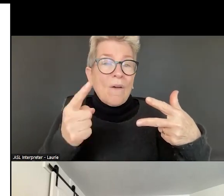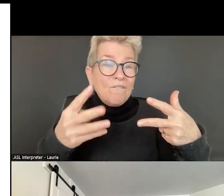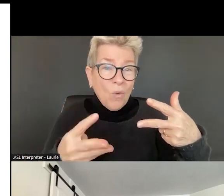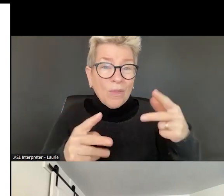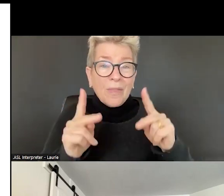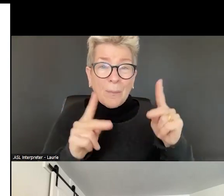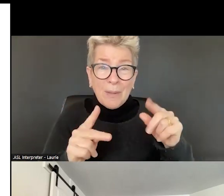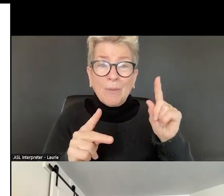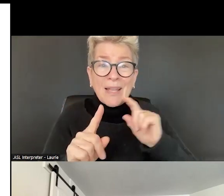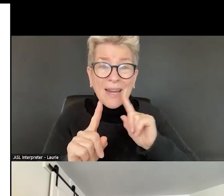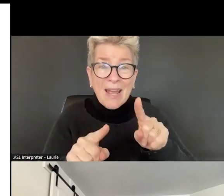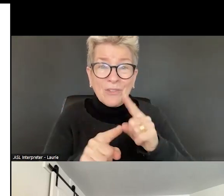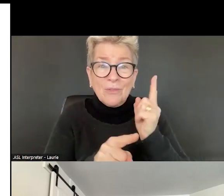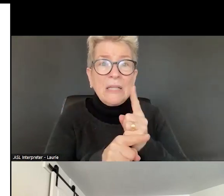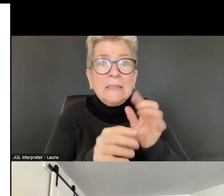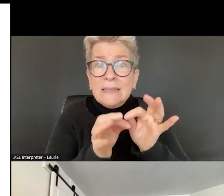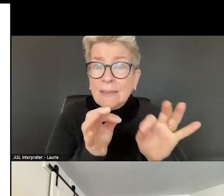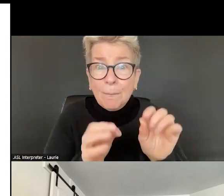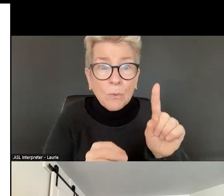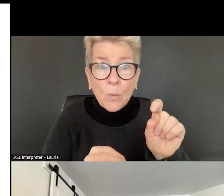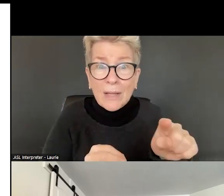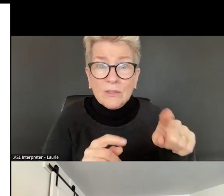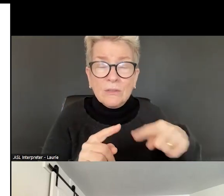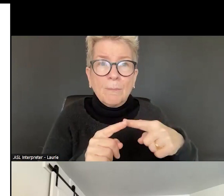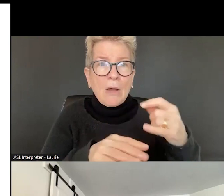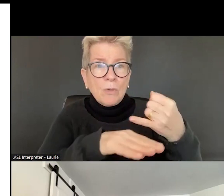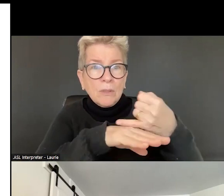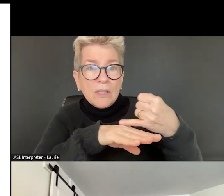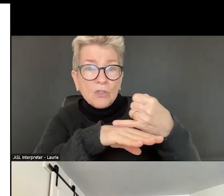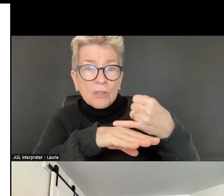and these are very simple questions on interest diversification and